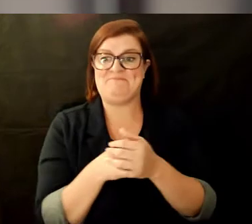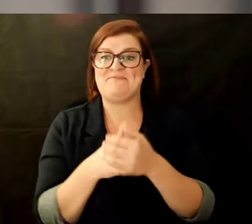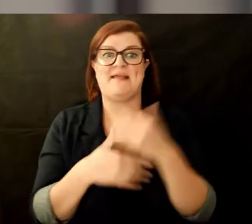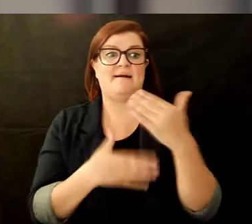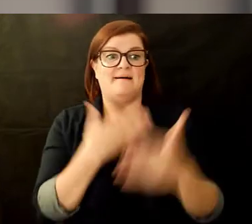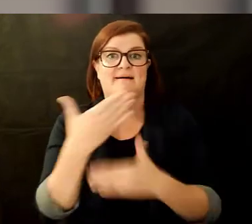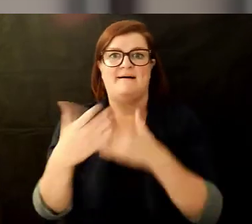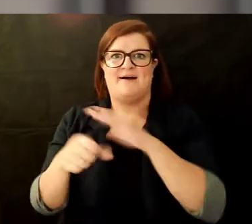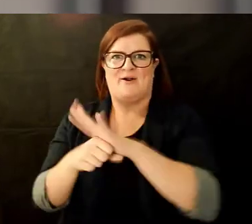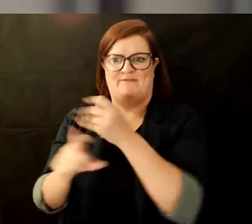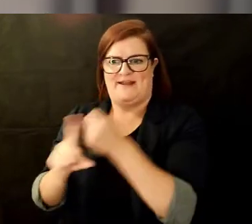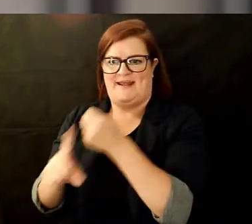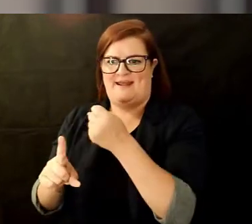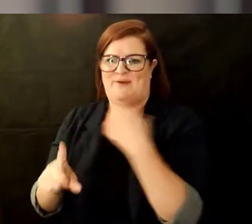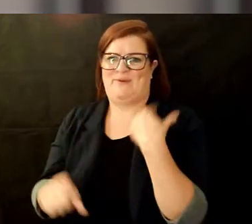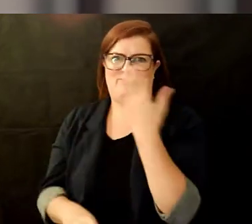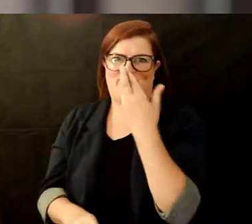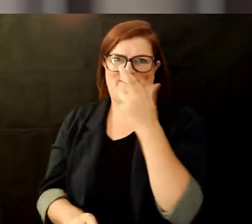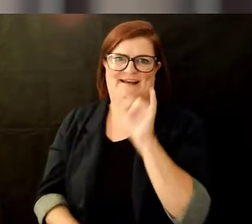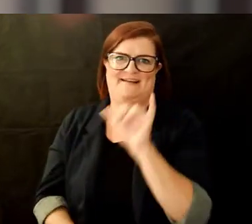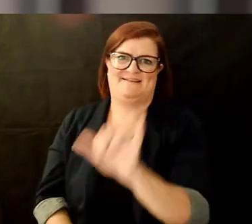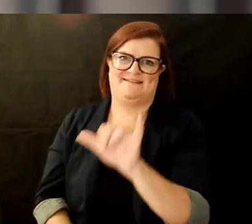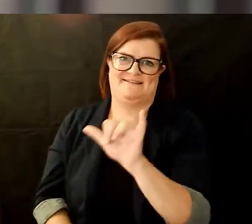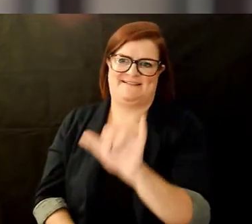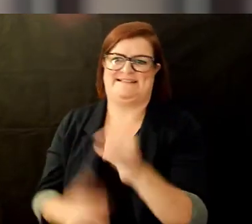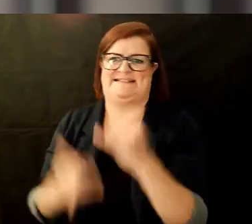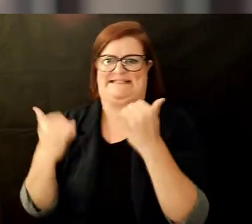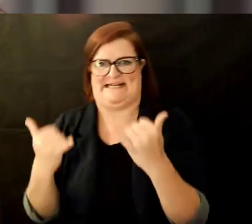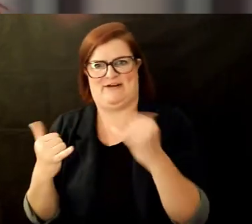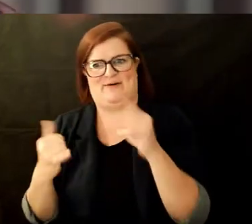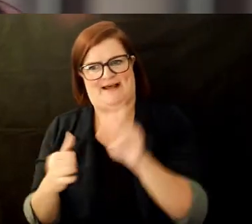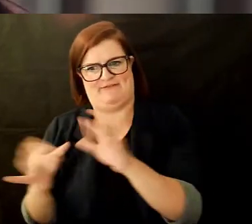we realized that telehealth was upon us and we had no choice but to move there.